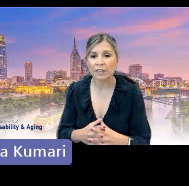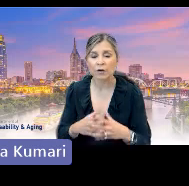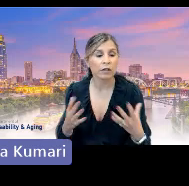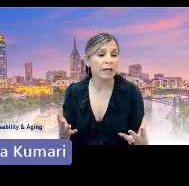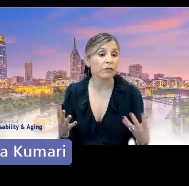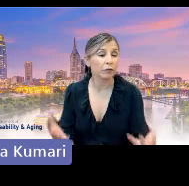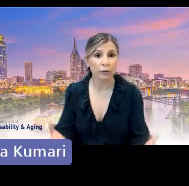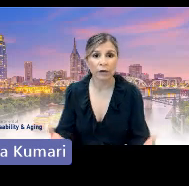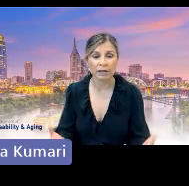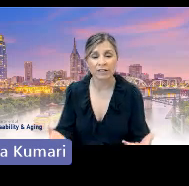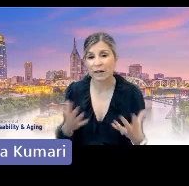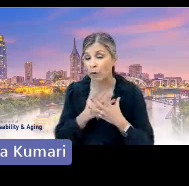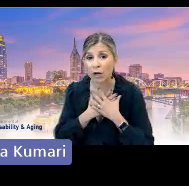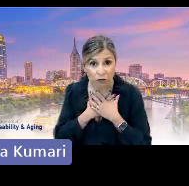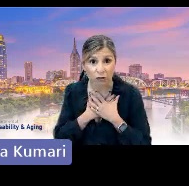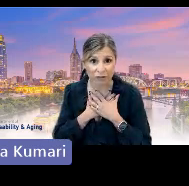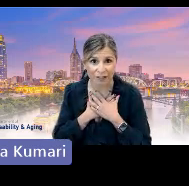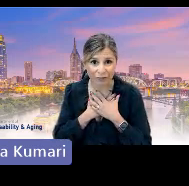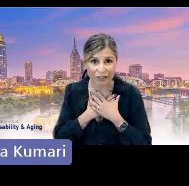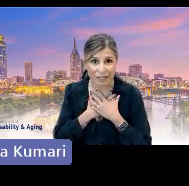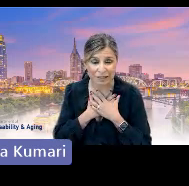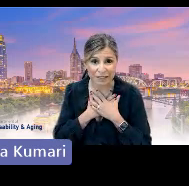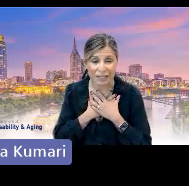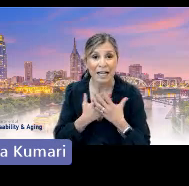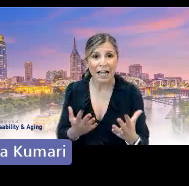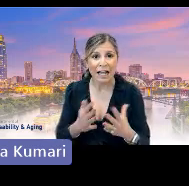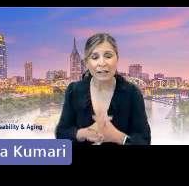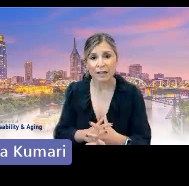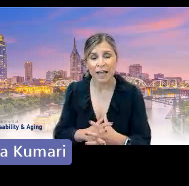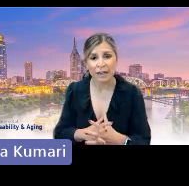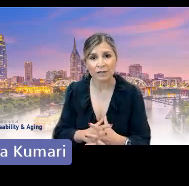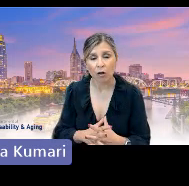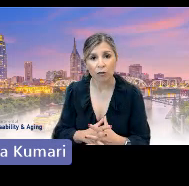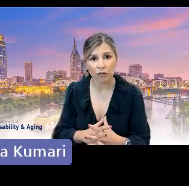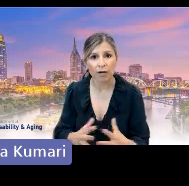And there are a lot of great reasons that we all choose to live in Tennessee and